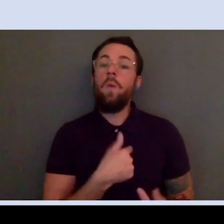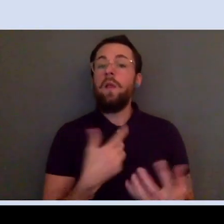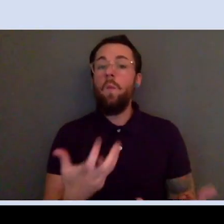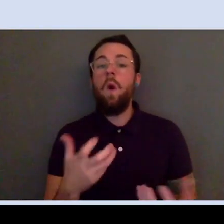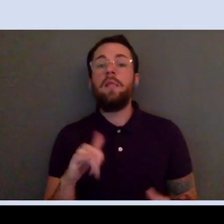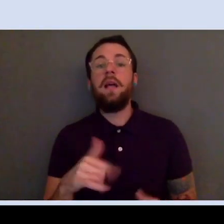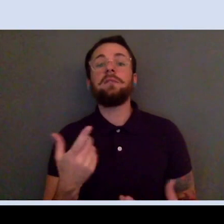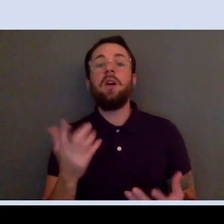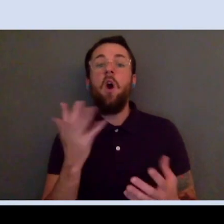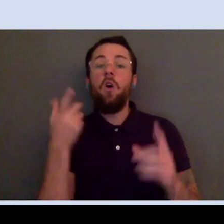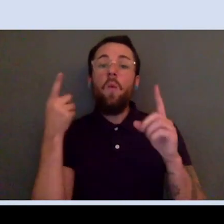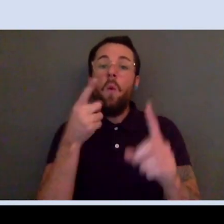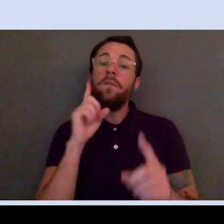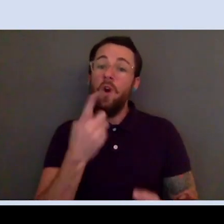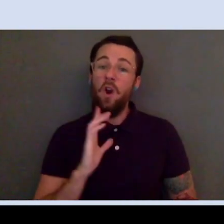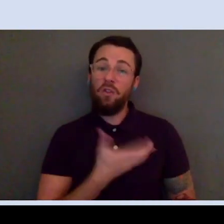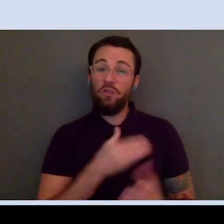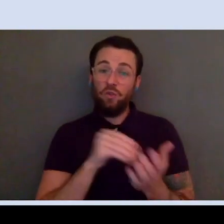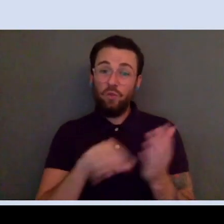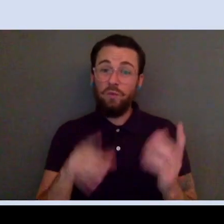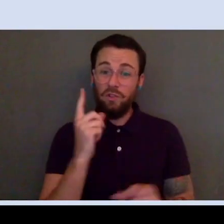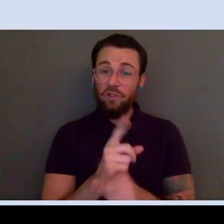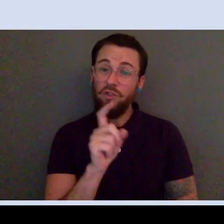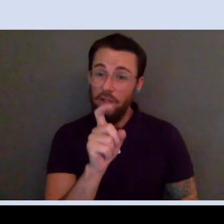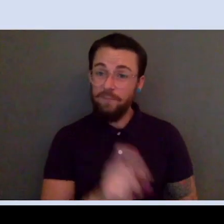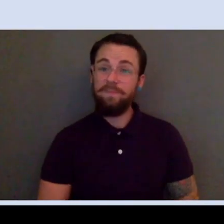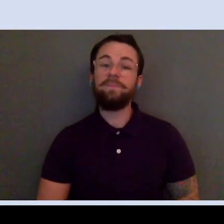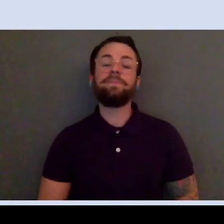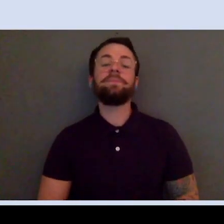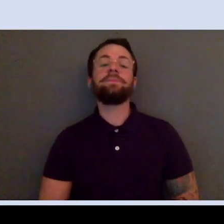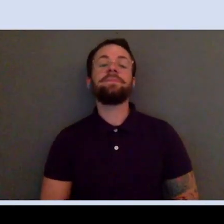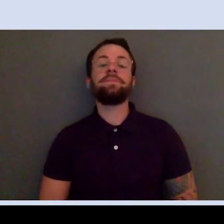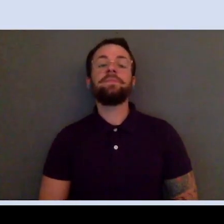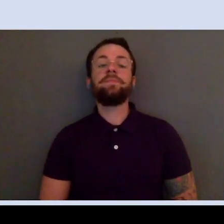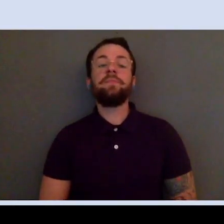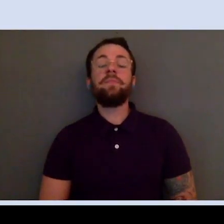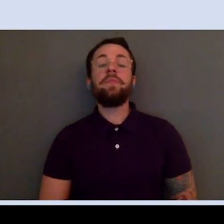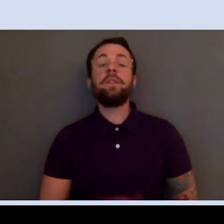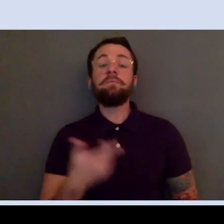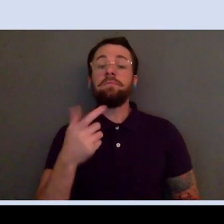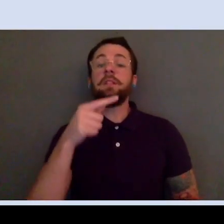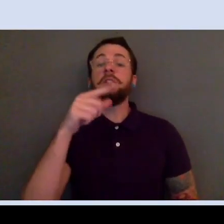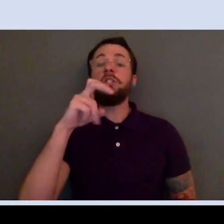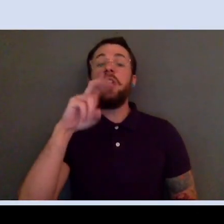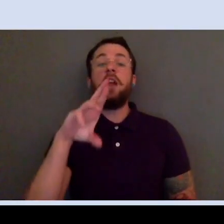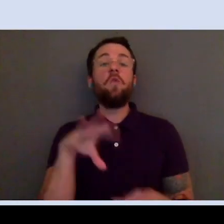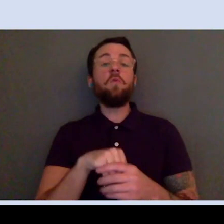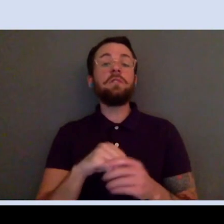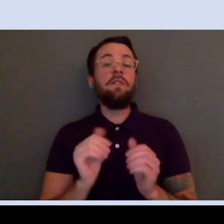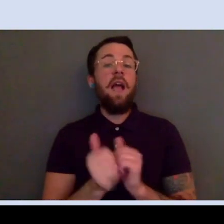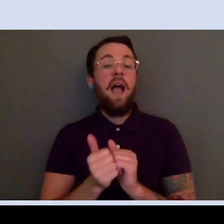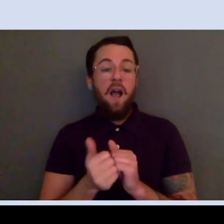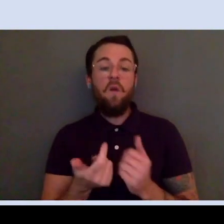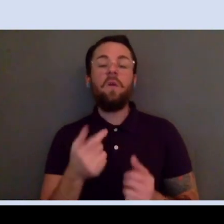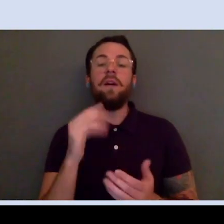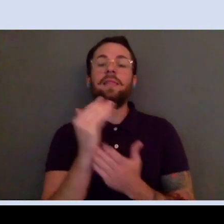So coming to school may be the only place where they can feel safe and that is the environment we want to foster in the academic environment.